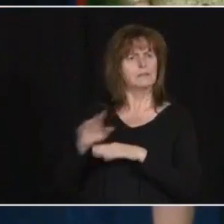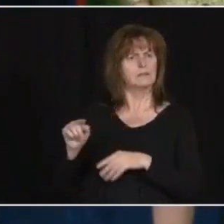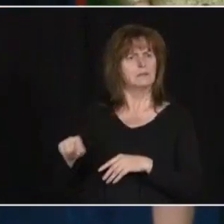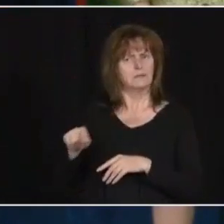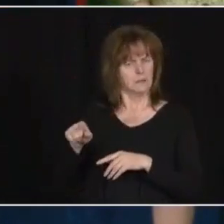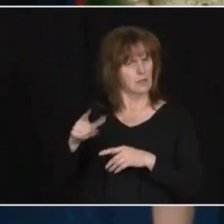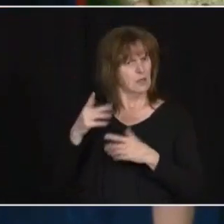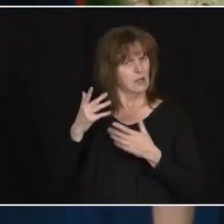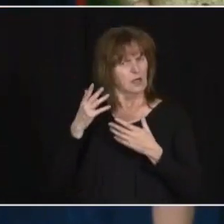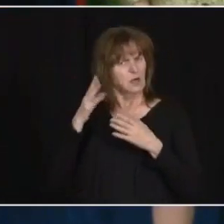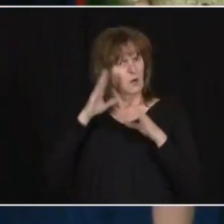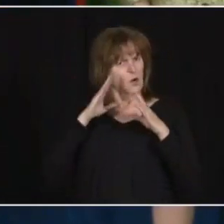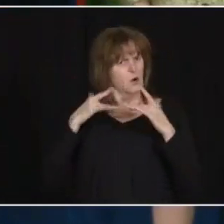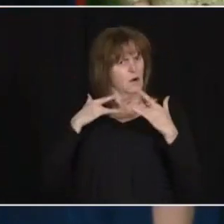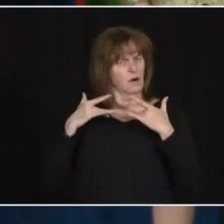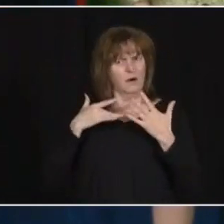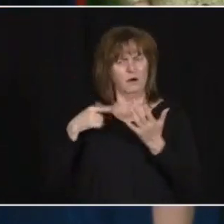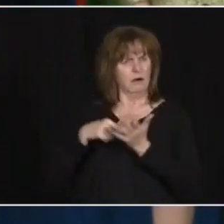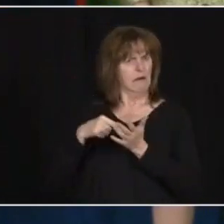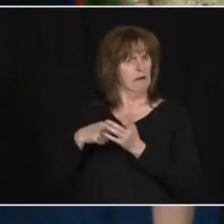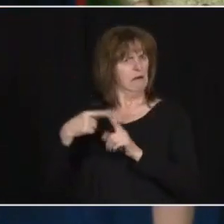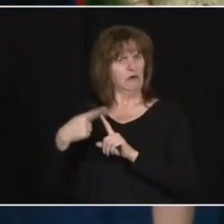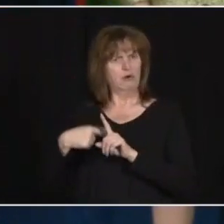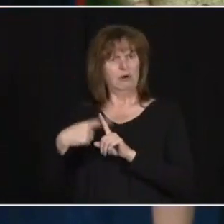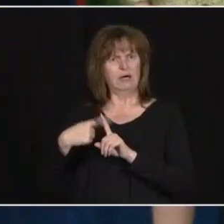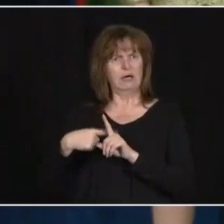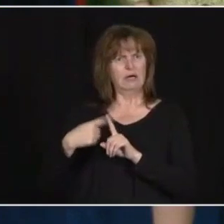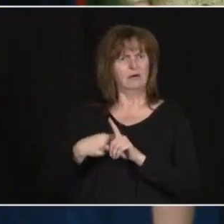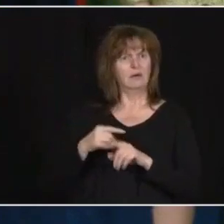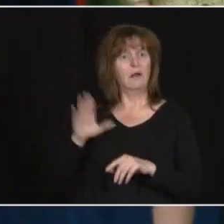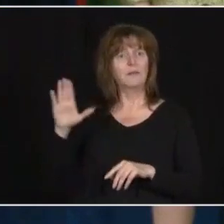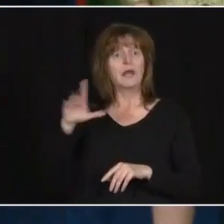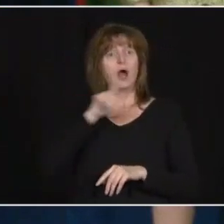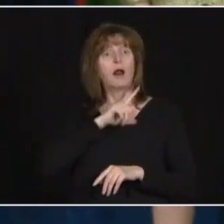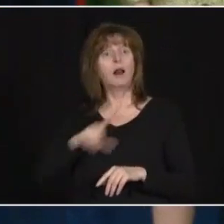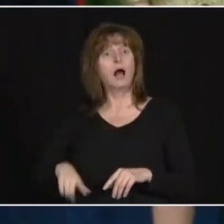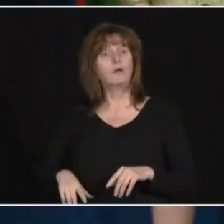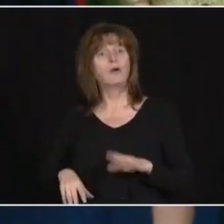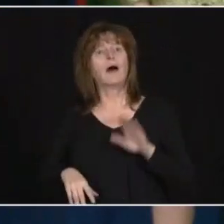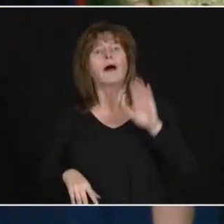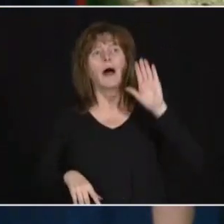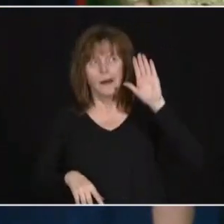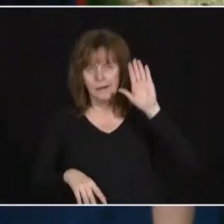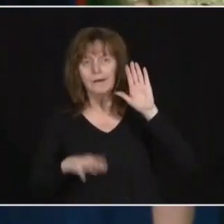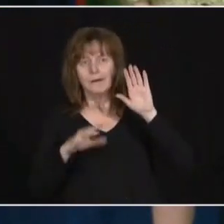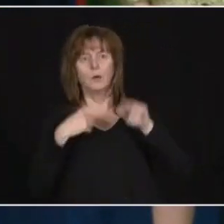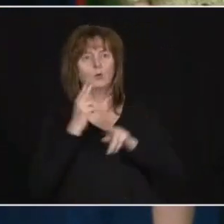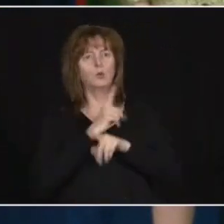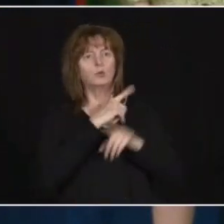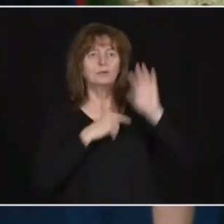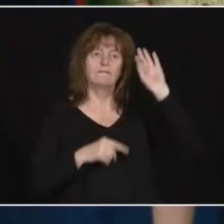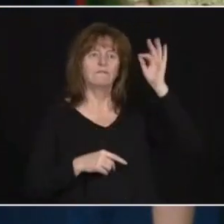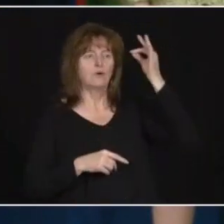businesses that are worried about making rent because their landlords aren't opting into the federal-provincial assistance program.